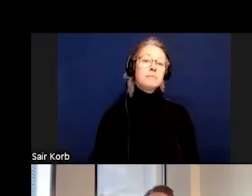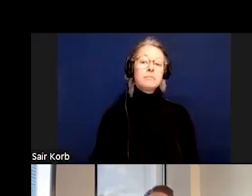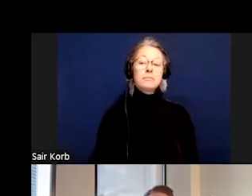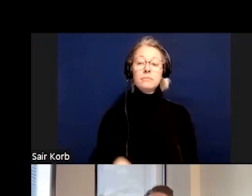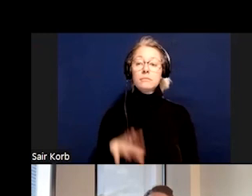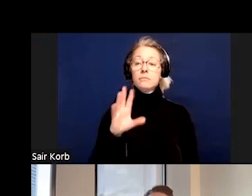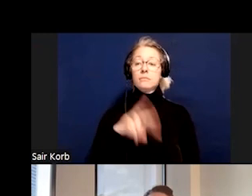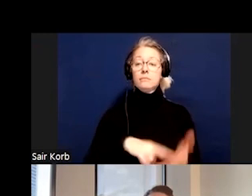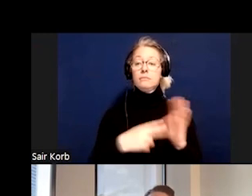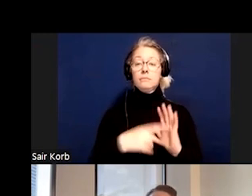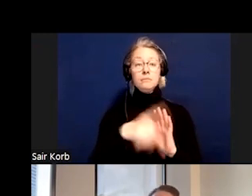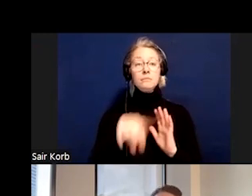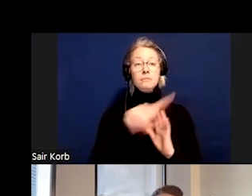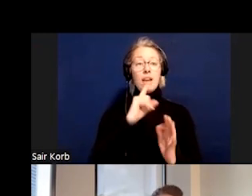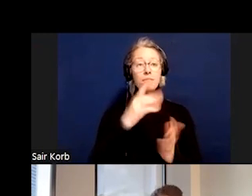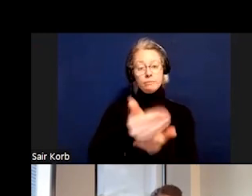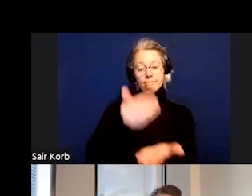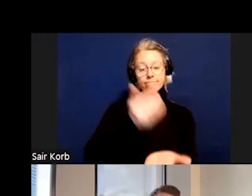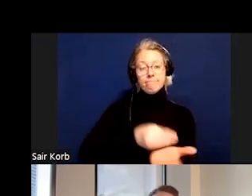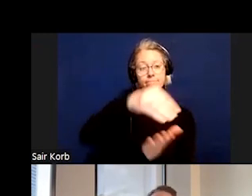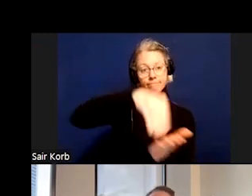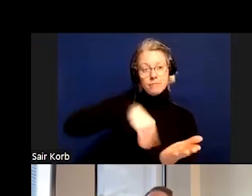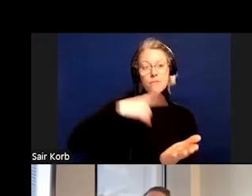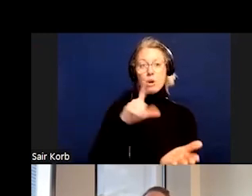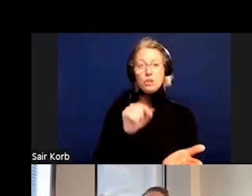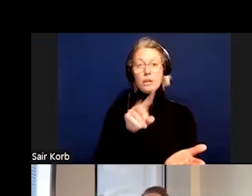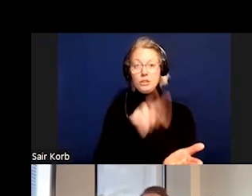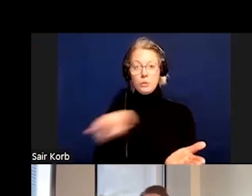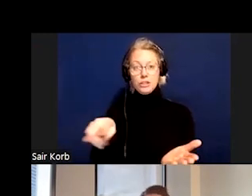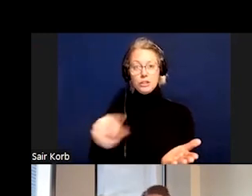organization’s reporting for the 2022 grant year, which makes up a significant portion